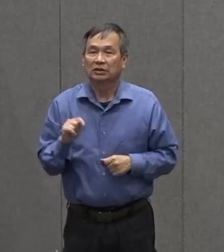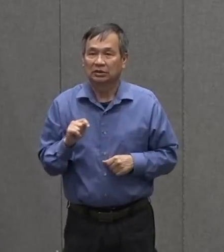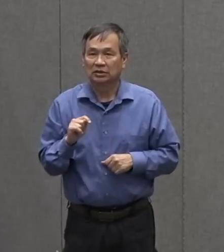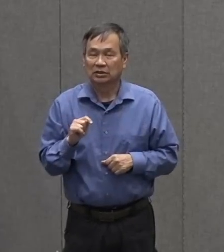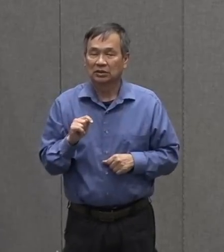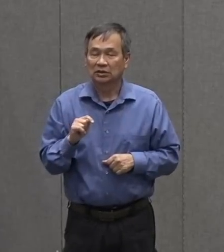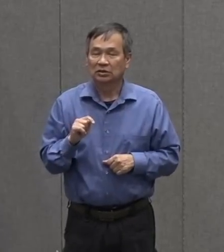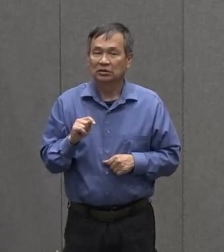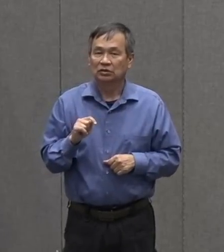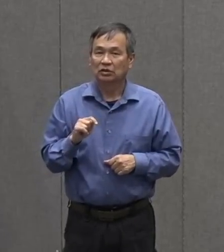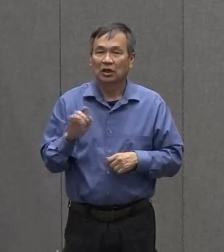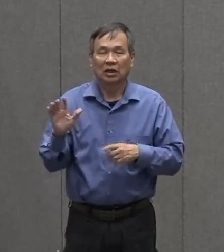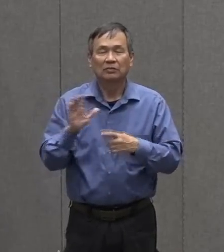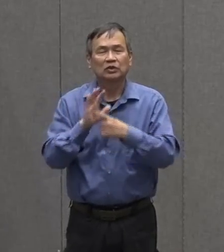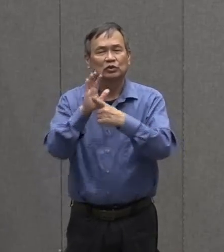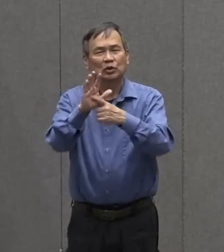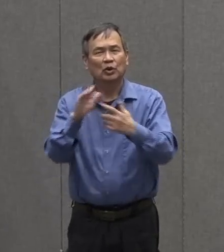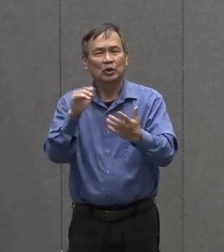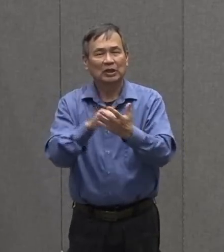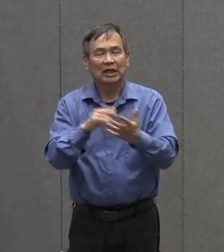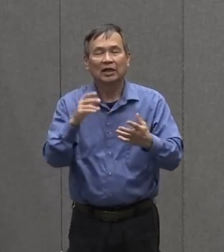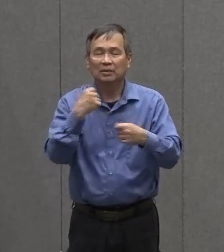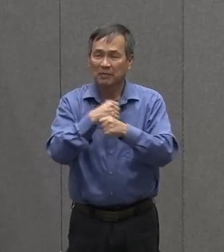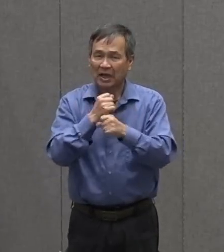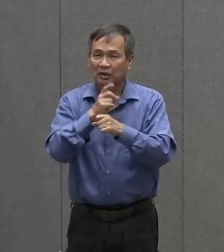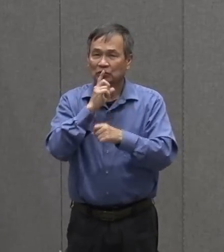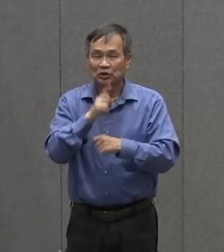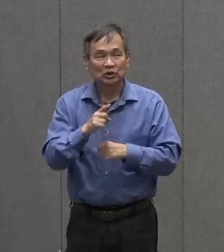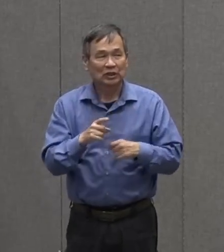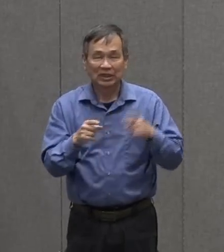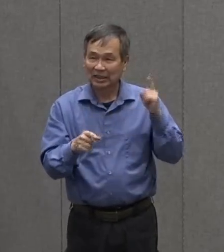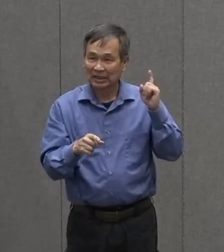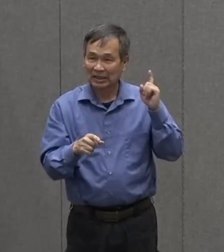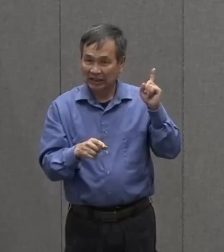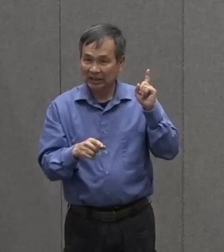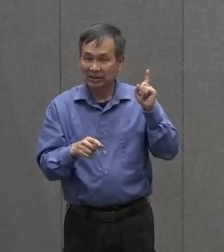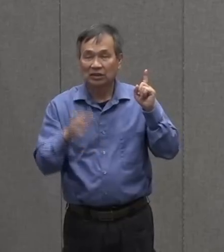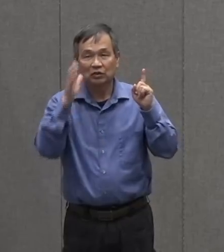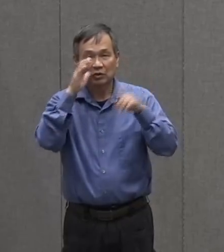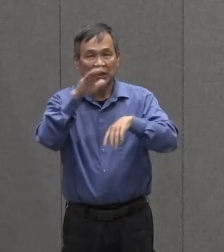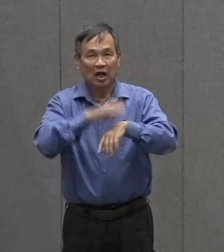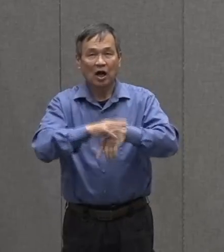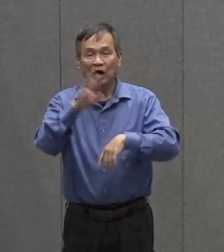so you have a chance to look at it, but I will make sure that this gets on our website,